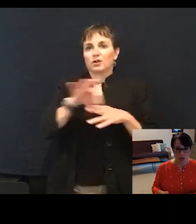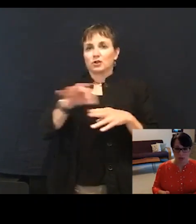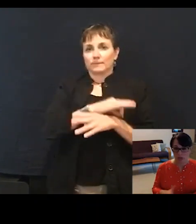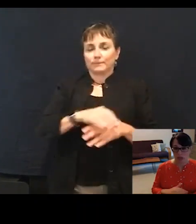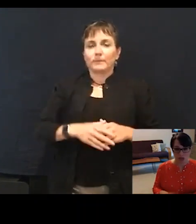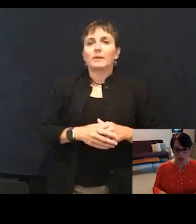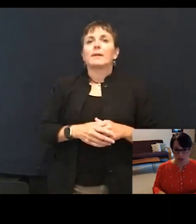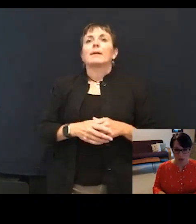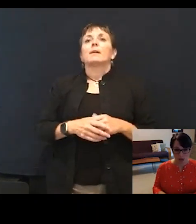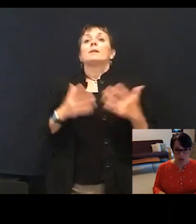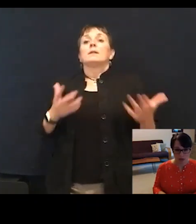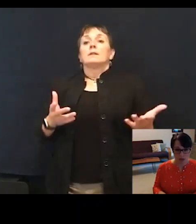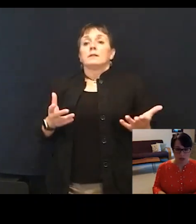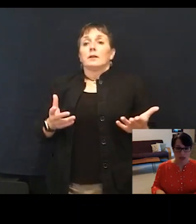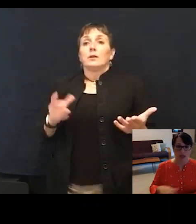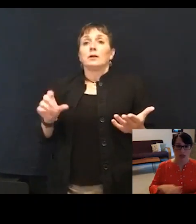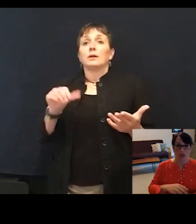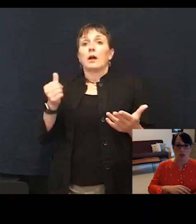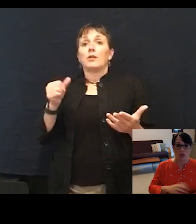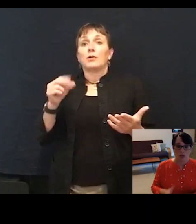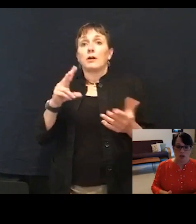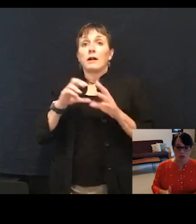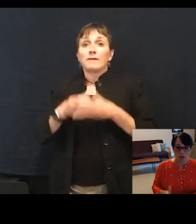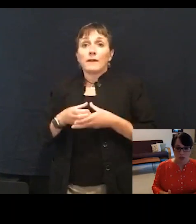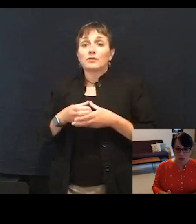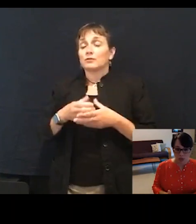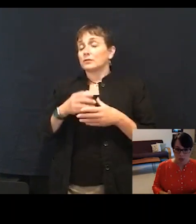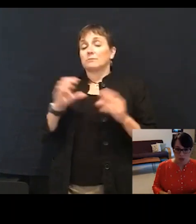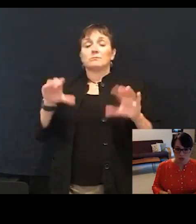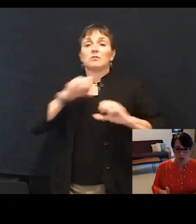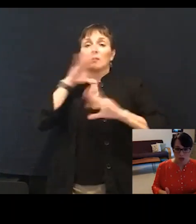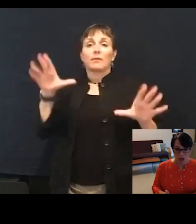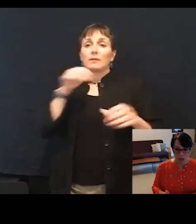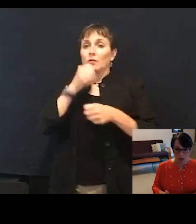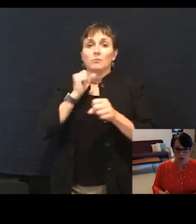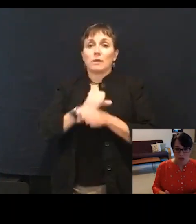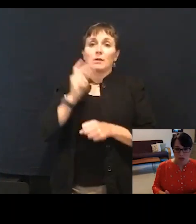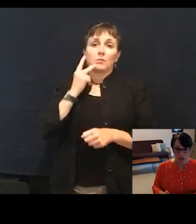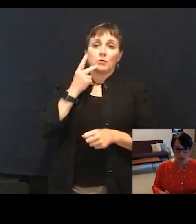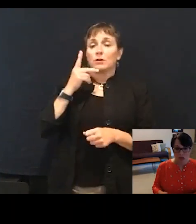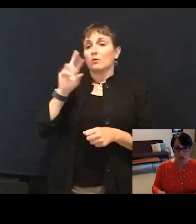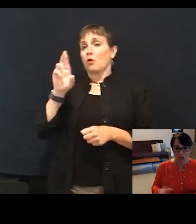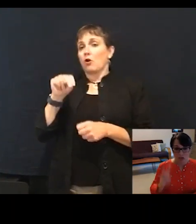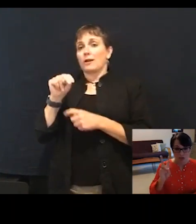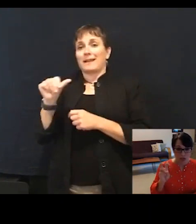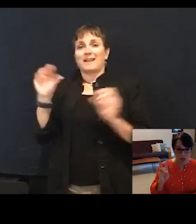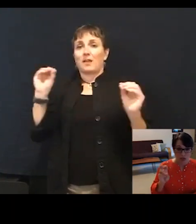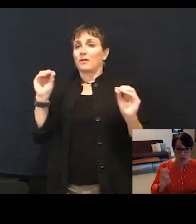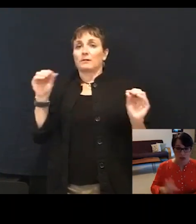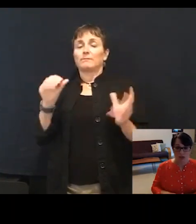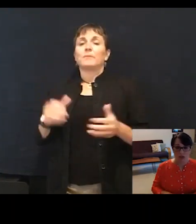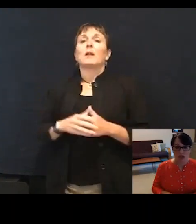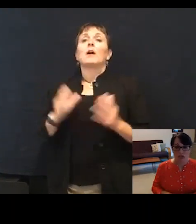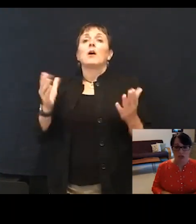They cause no problems. We altered the split point of our hybrid dual vectors and our V2 vectors, and we found that we